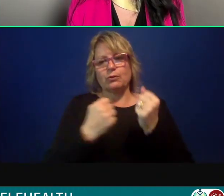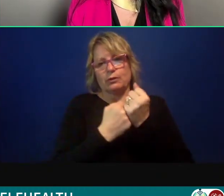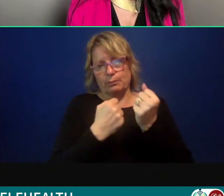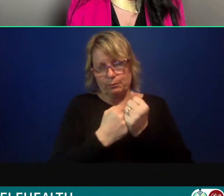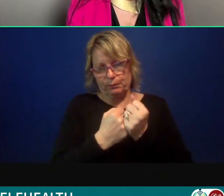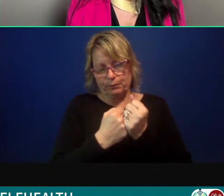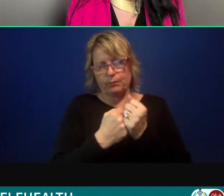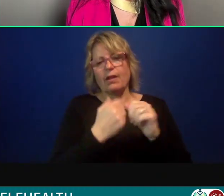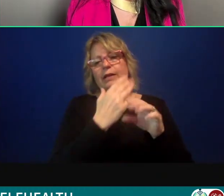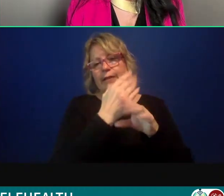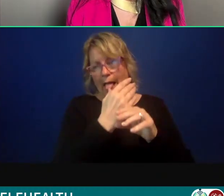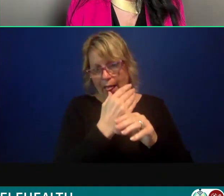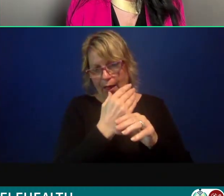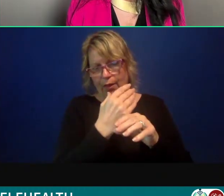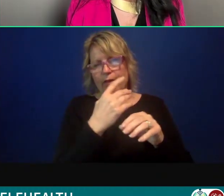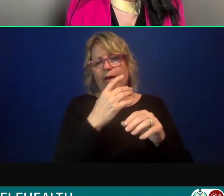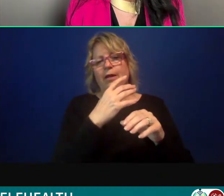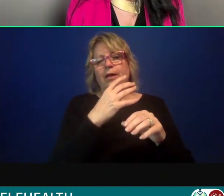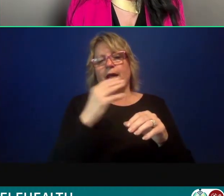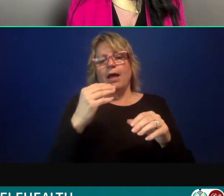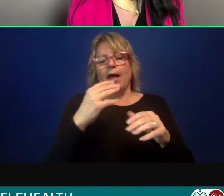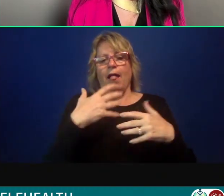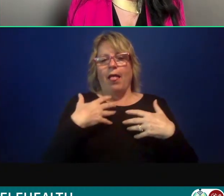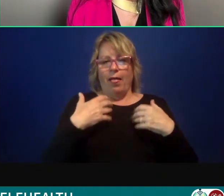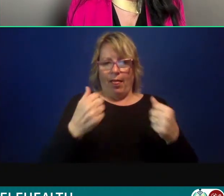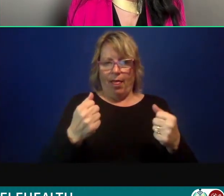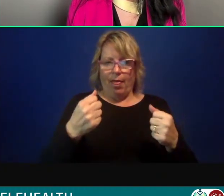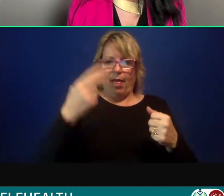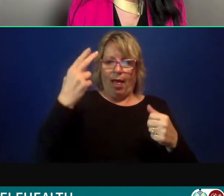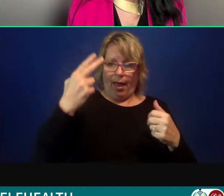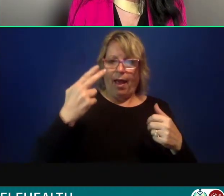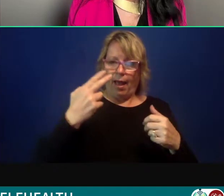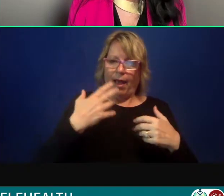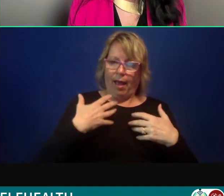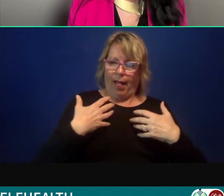and high-quality care for all persons with disabilities, so that no one is left behind,